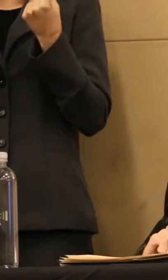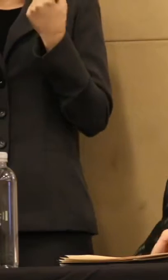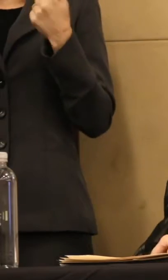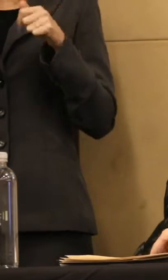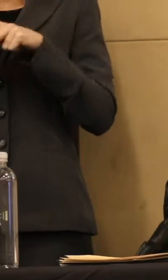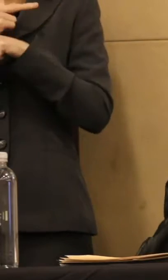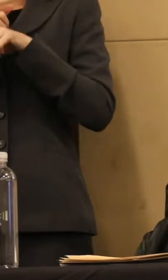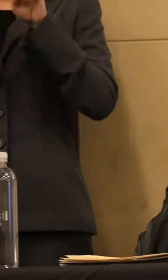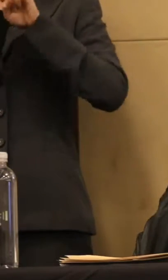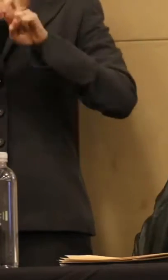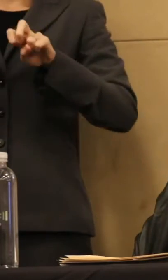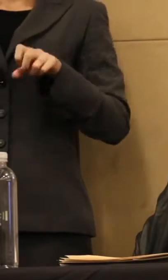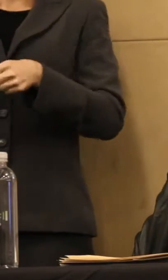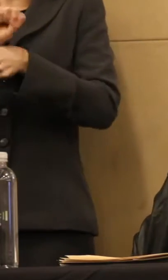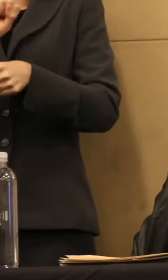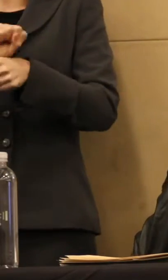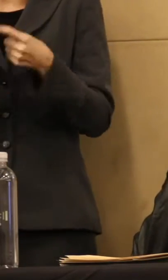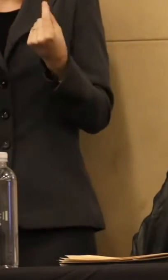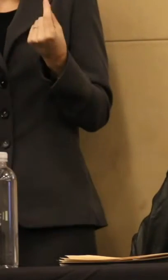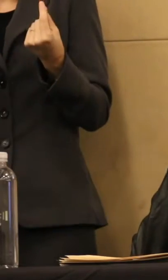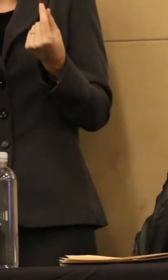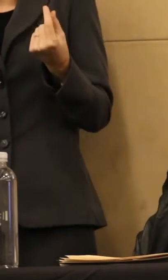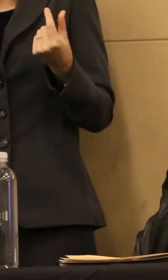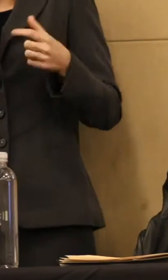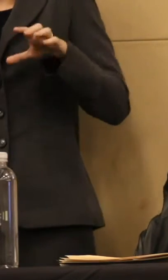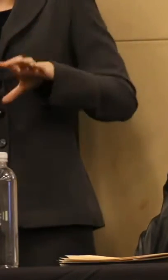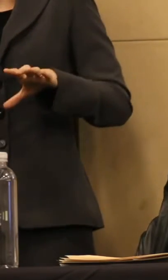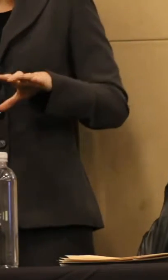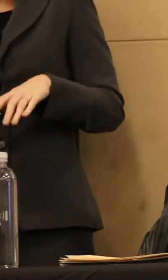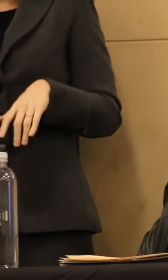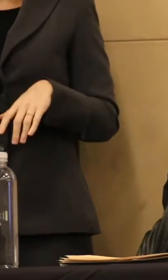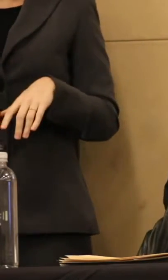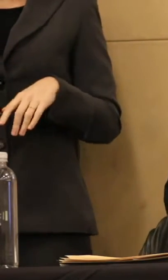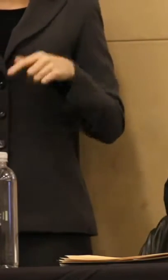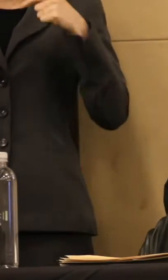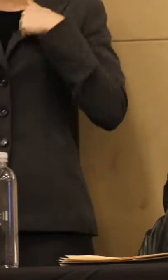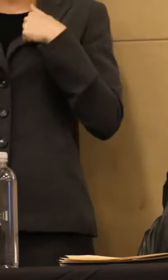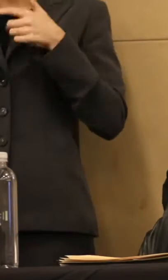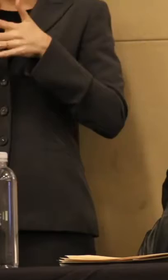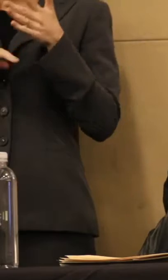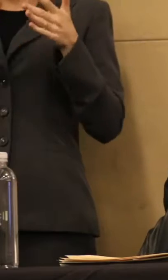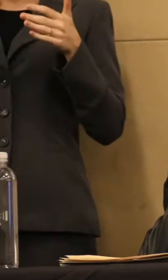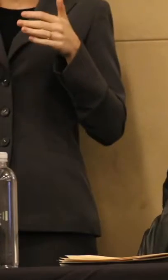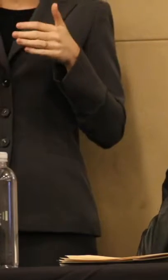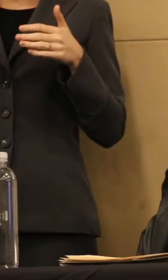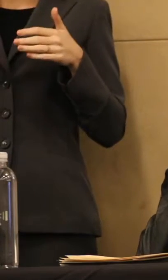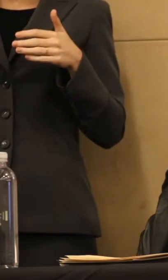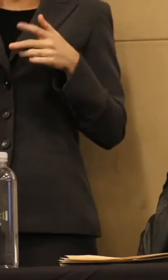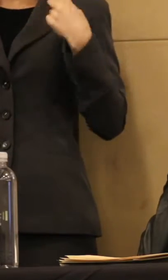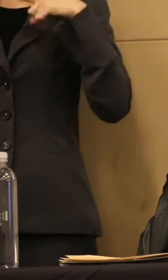And then you try to figure out what you might need personally to help you be successful in that job.